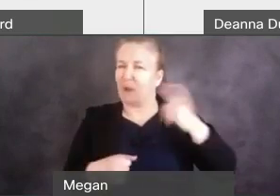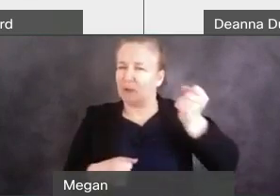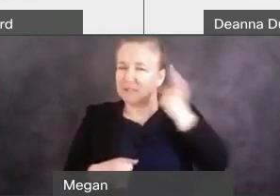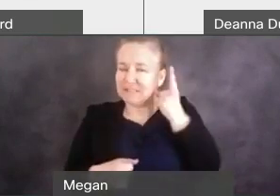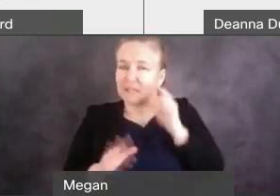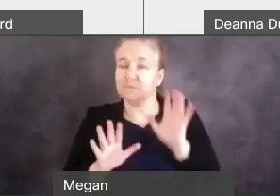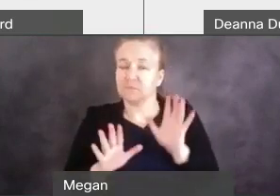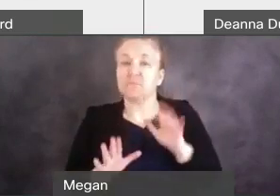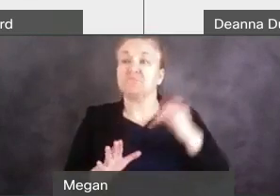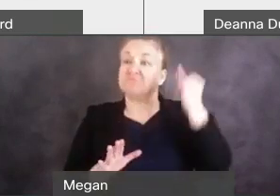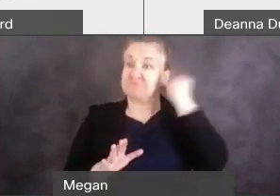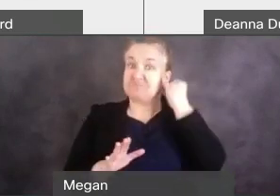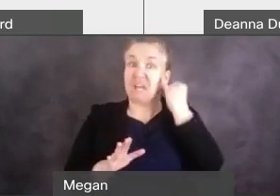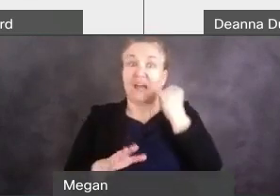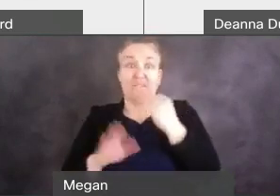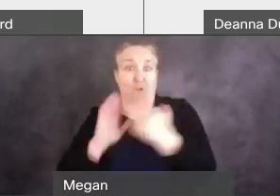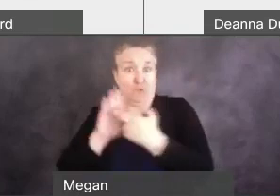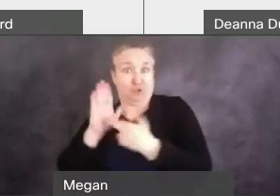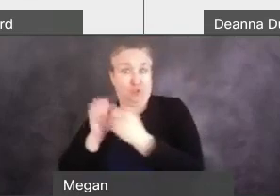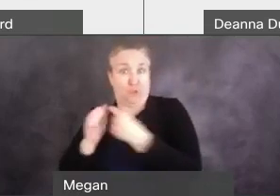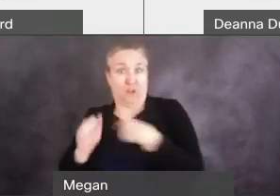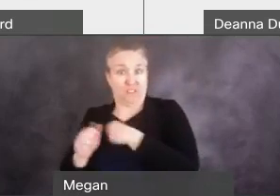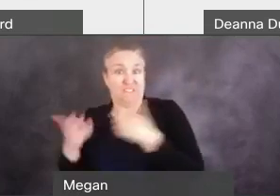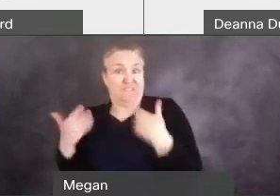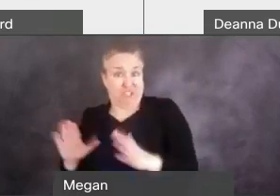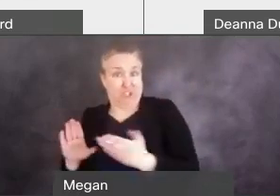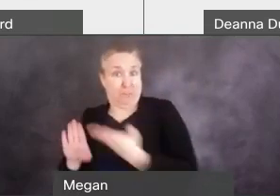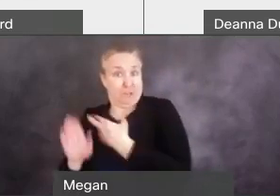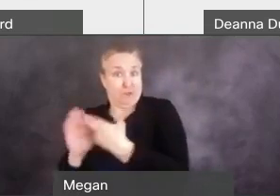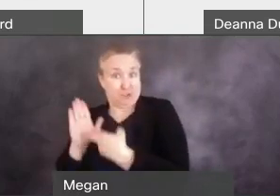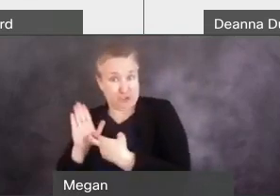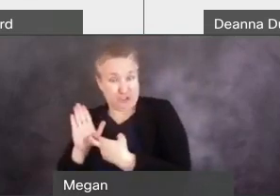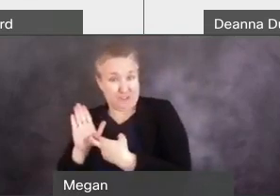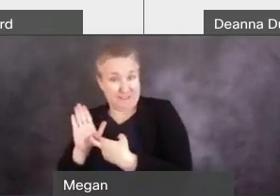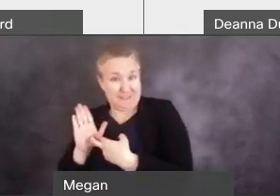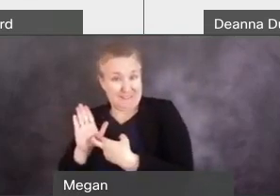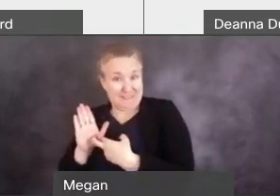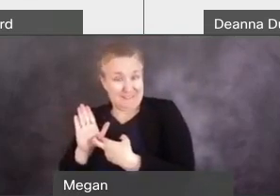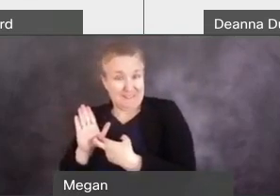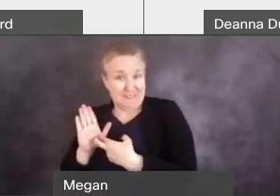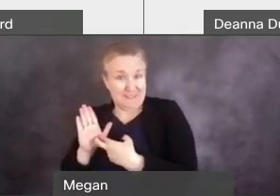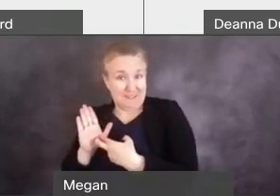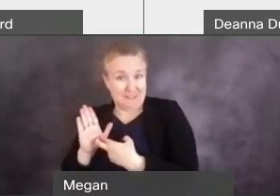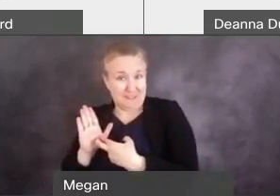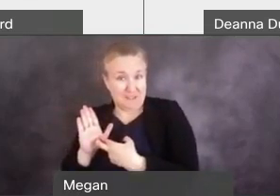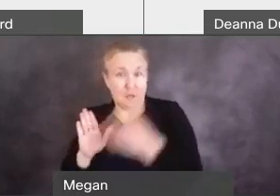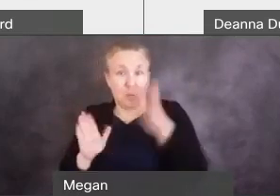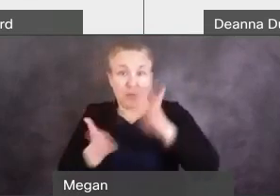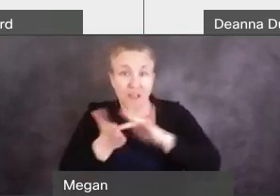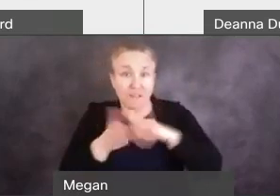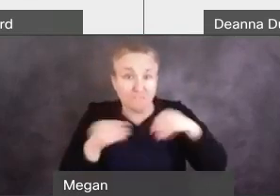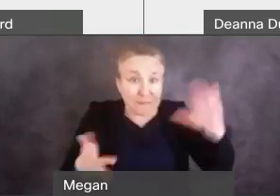if they are on our pre-registry, they're not going to be contacted by a pharmacy or other